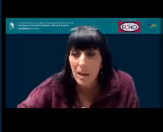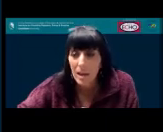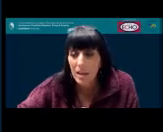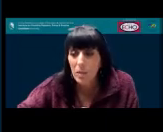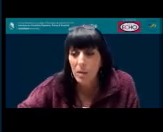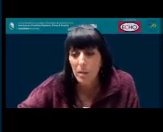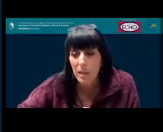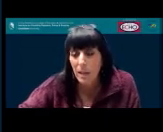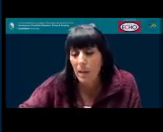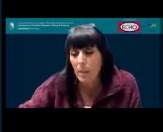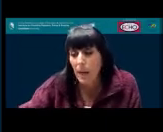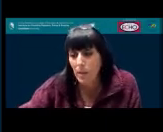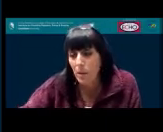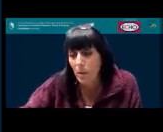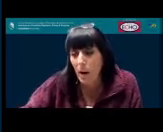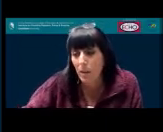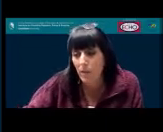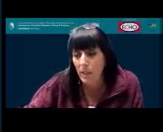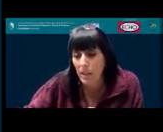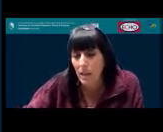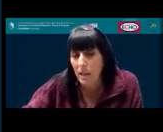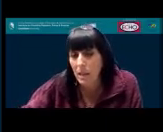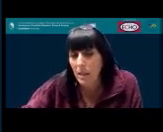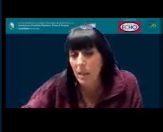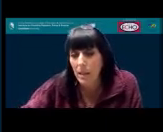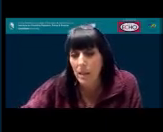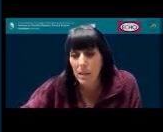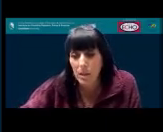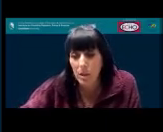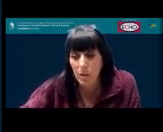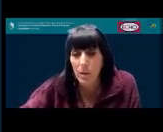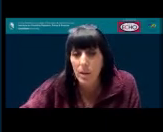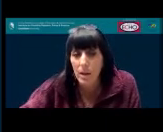that is what we take back to our funding agencies to show the